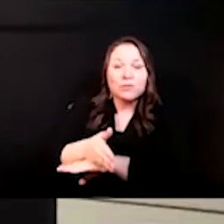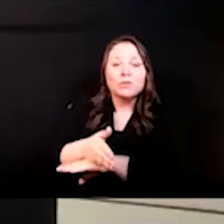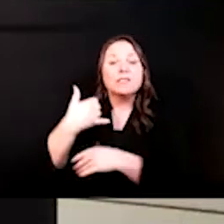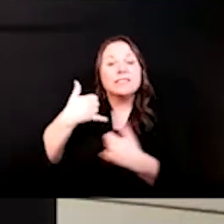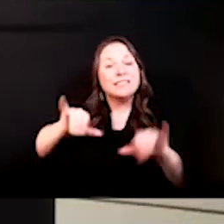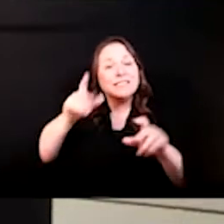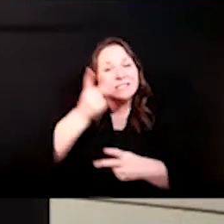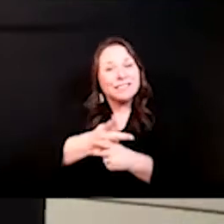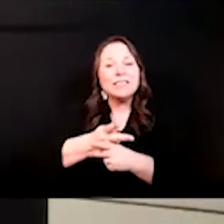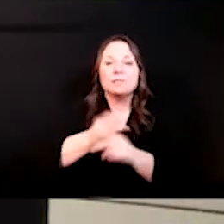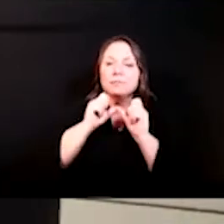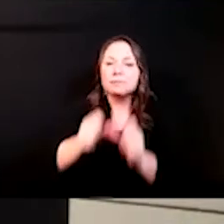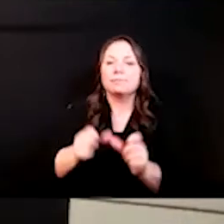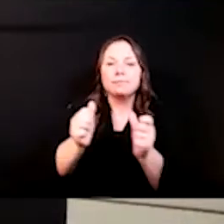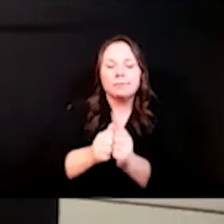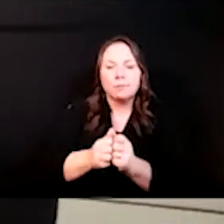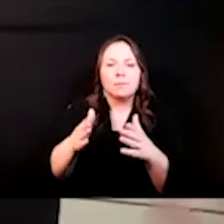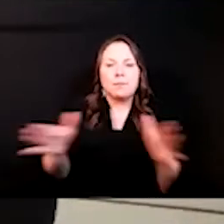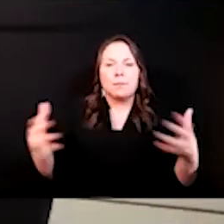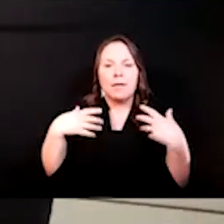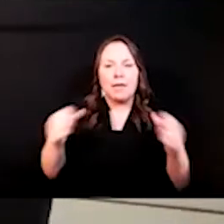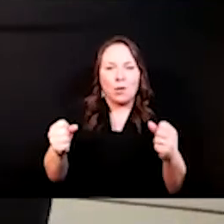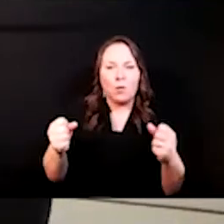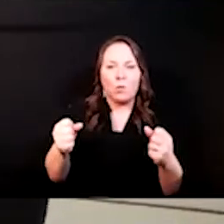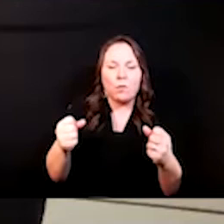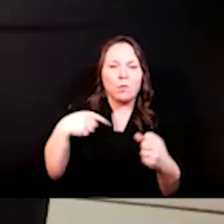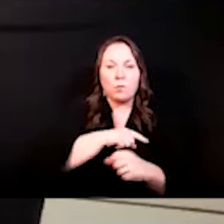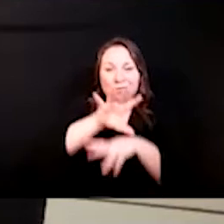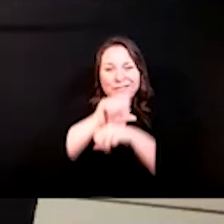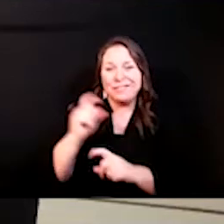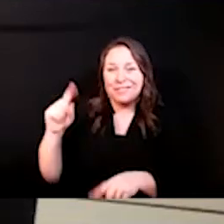» EVEN AFTER YOU GET THE VACCINE AND WE WILL HAVE TO KEEP UP WITH THE PUBLIC HEALTH